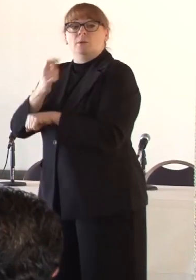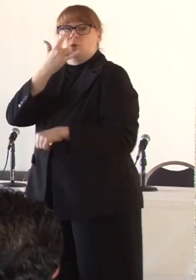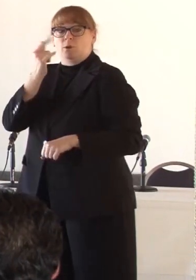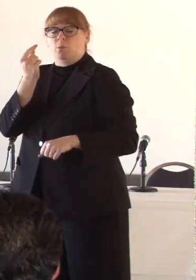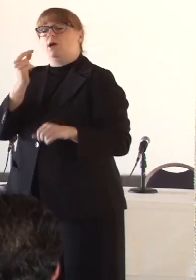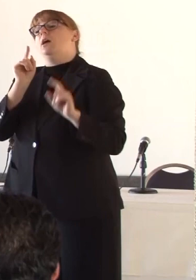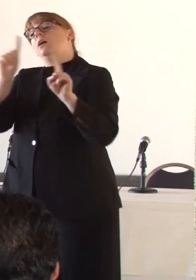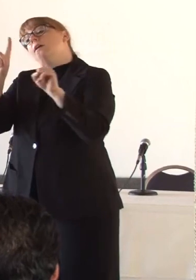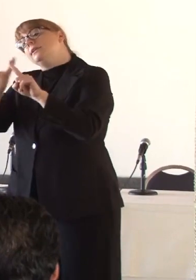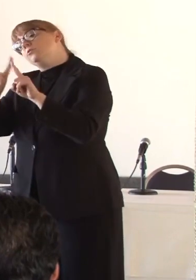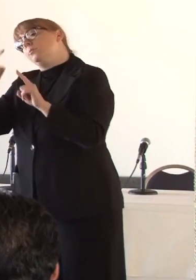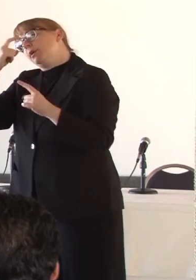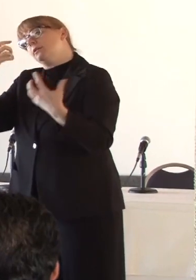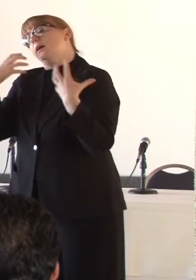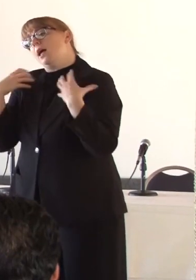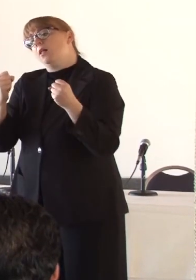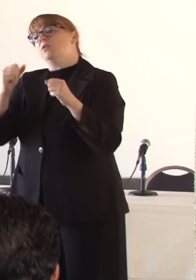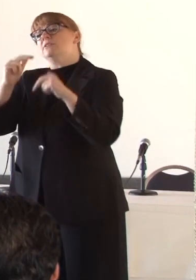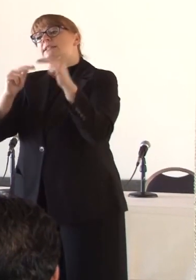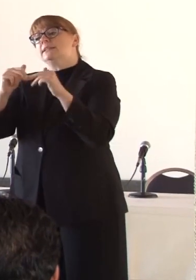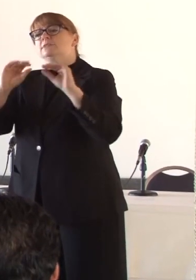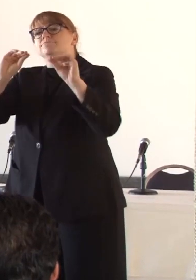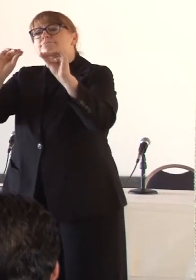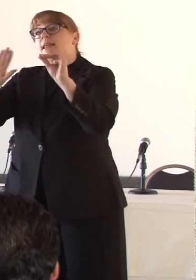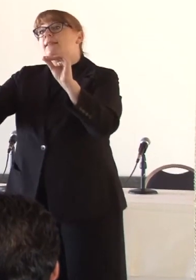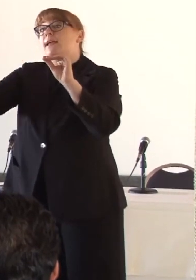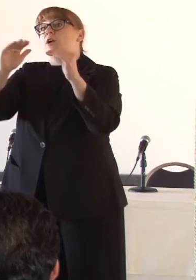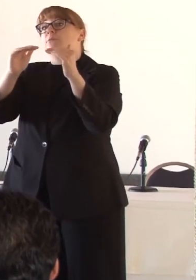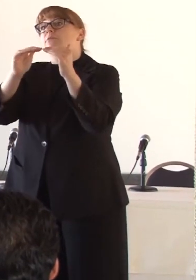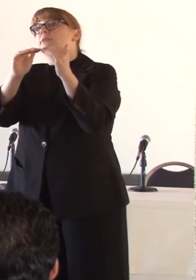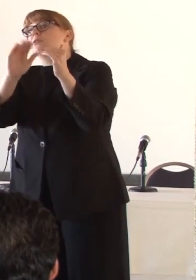and teach other peers about their rights. I'm also a social work student